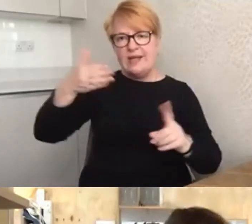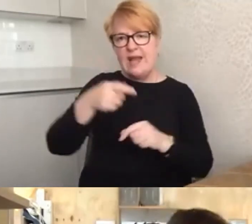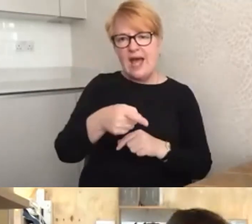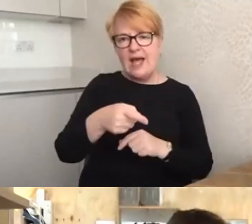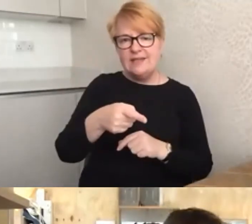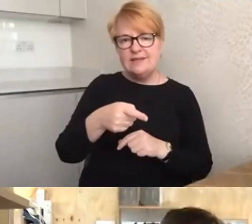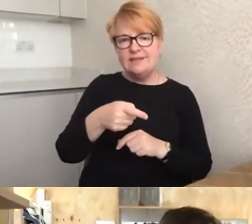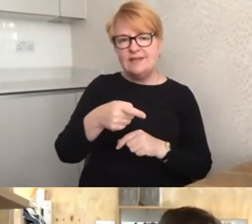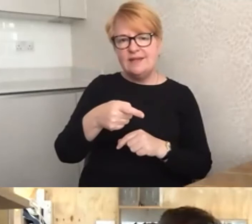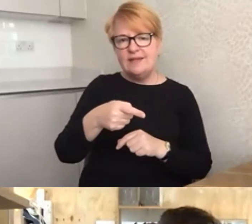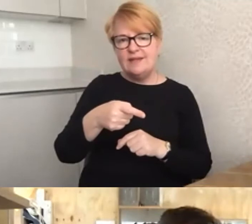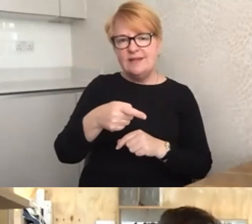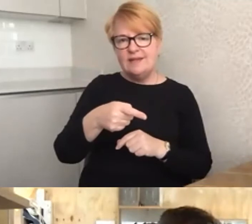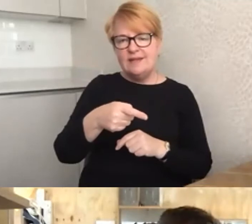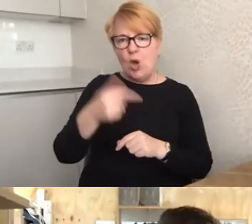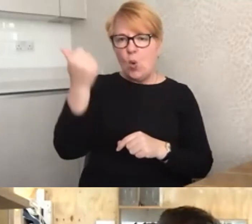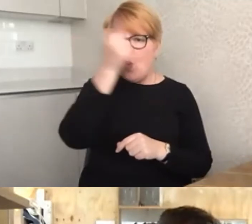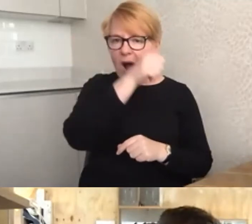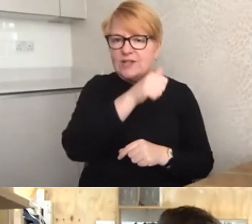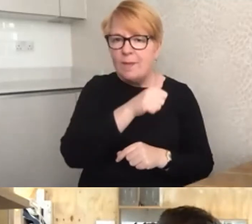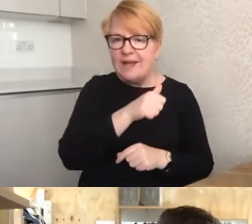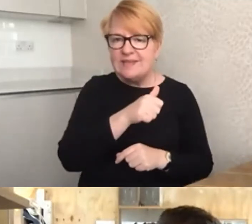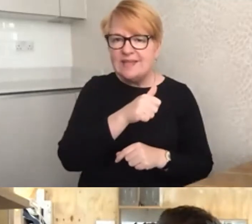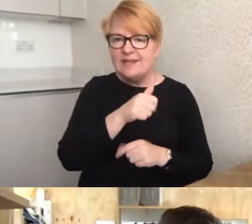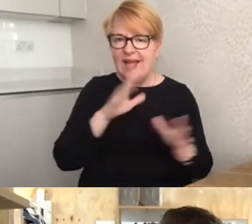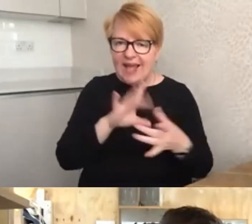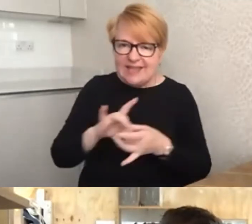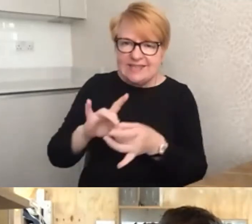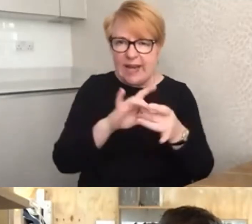interlinked way of living in the world, that we're connected to nature